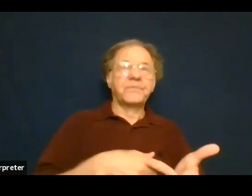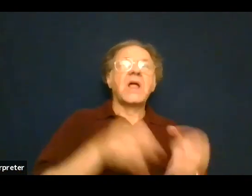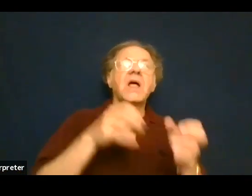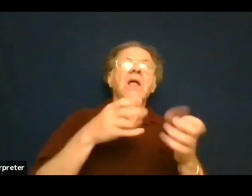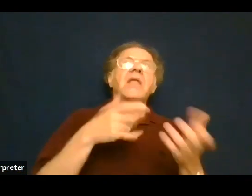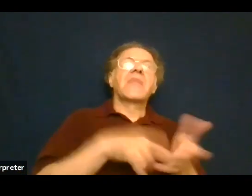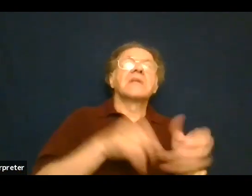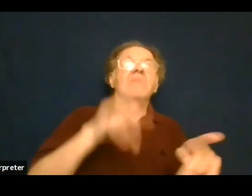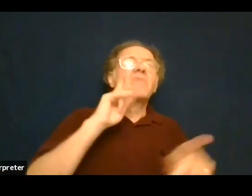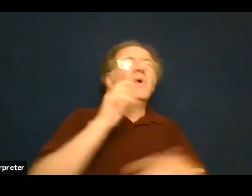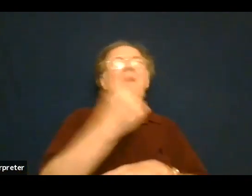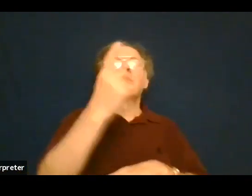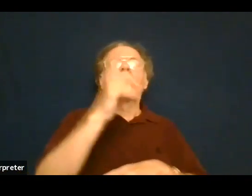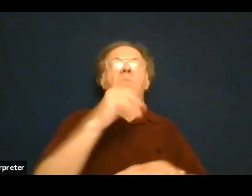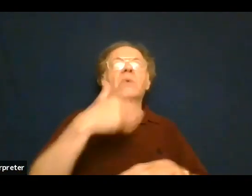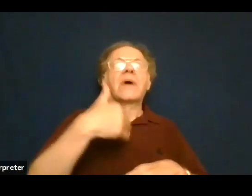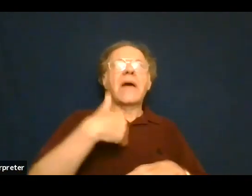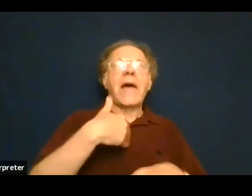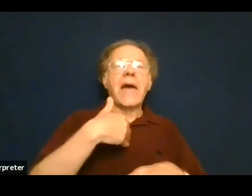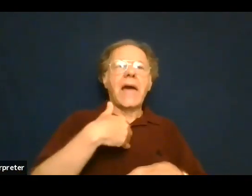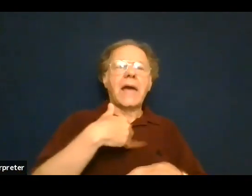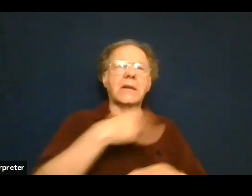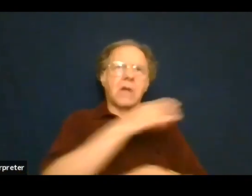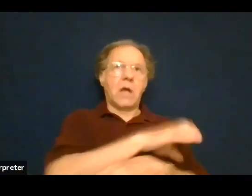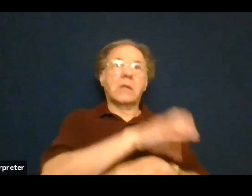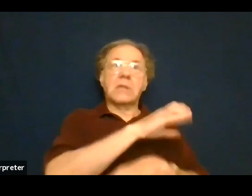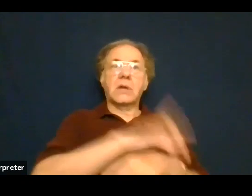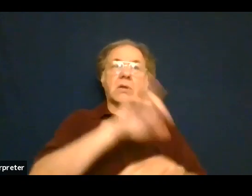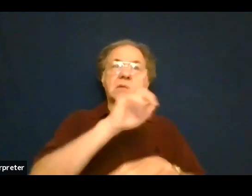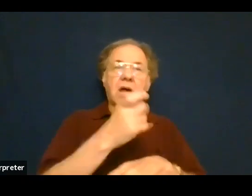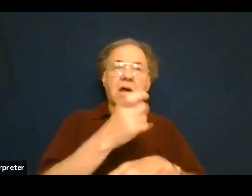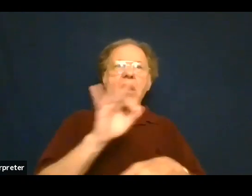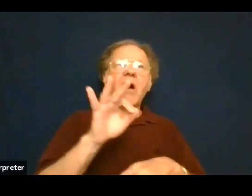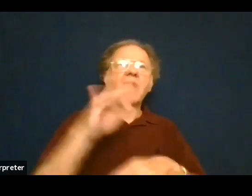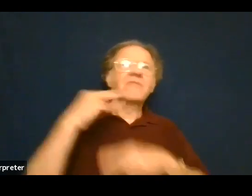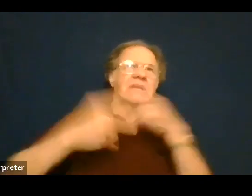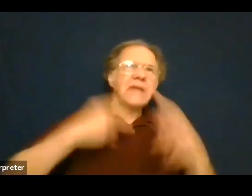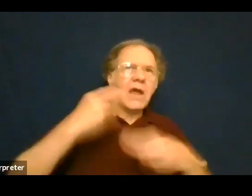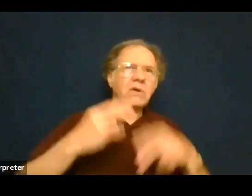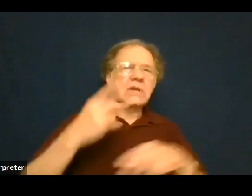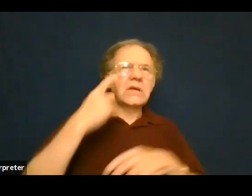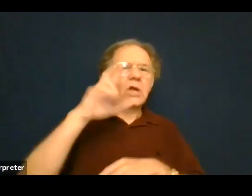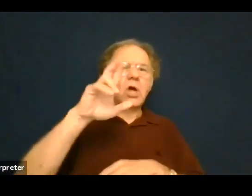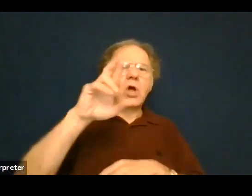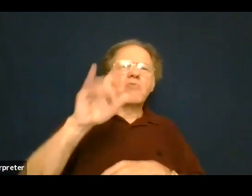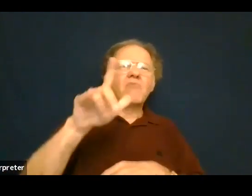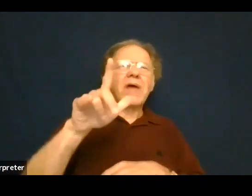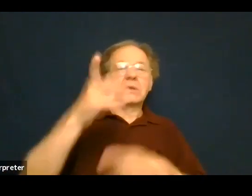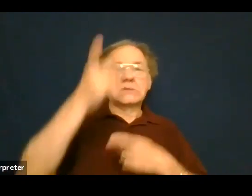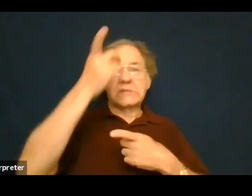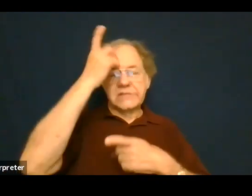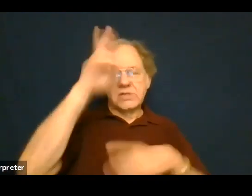had a clinical diagnosis of an inherited retinal disease-- now that means, of course, those with Usher syndrome.